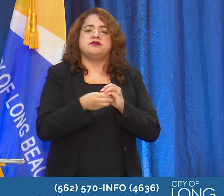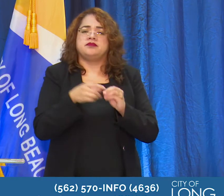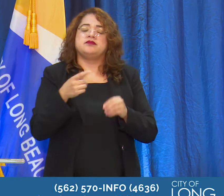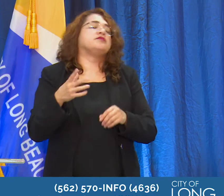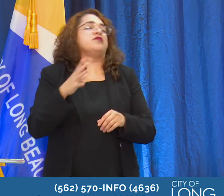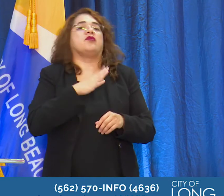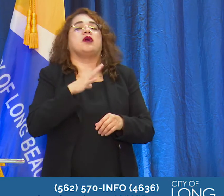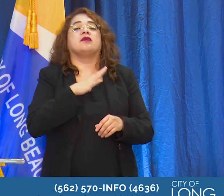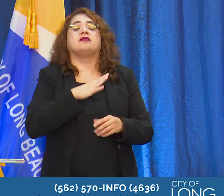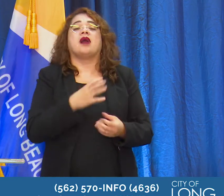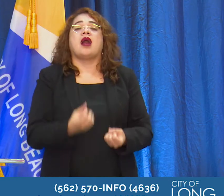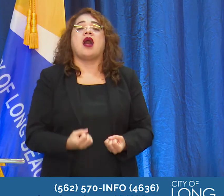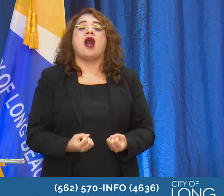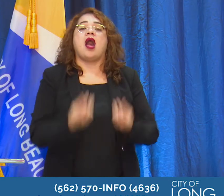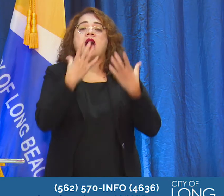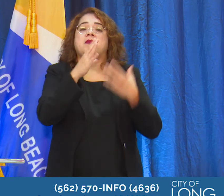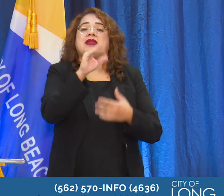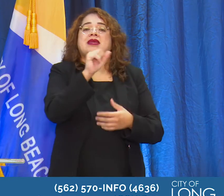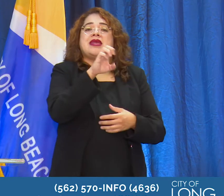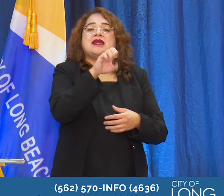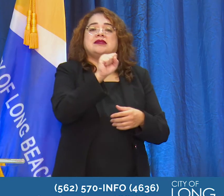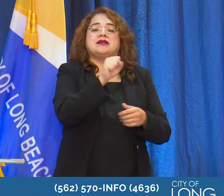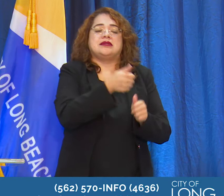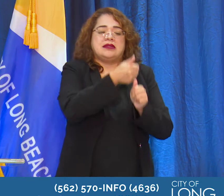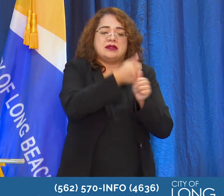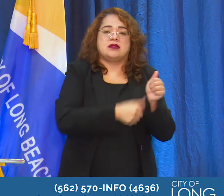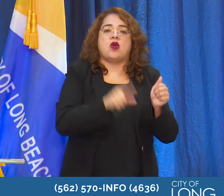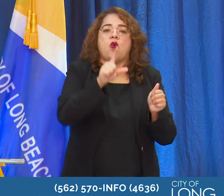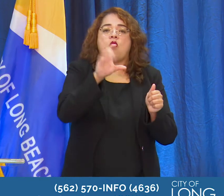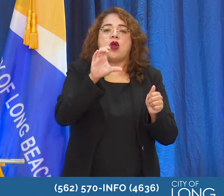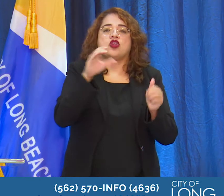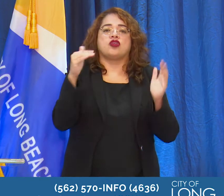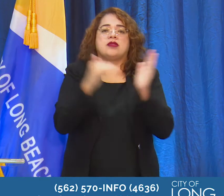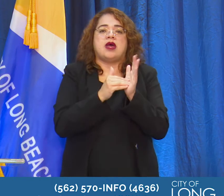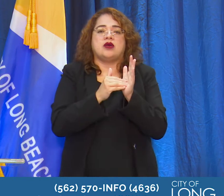the number of cases per hundred thousand population. So, broadly